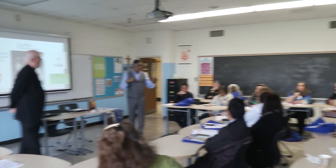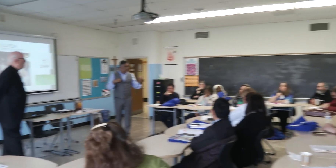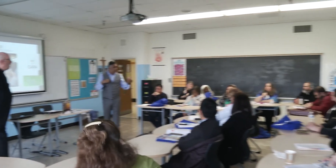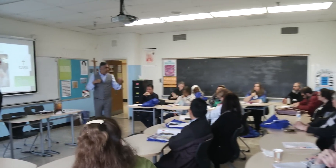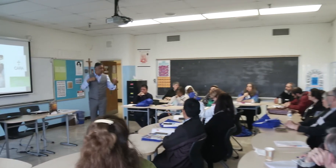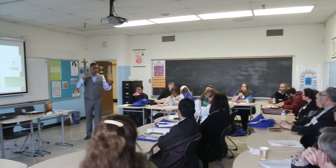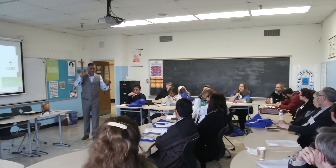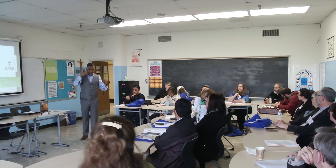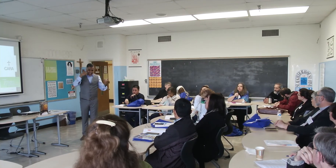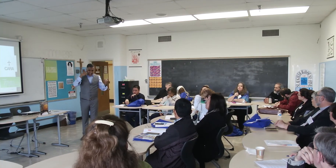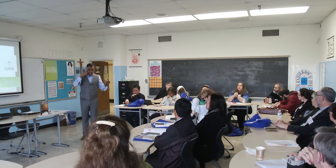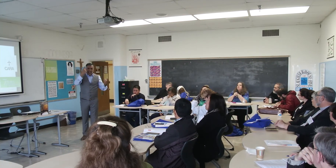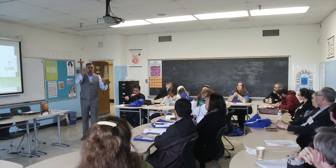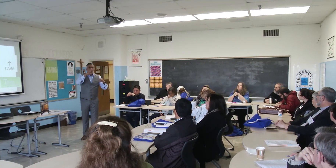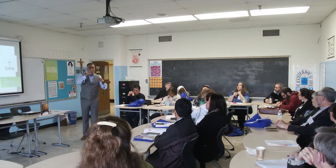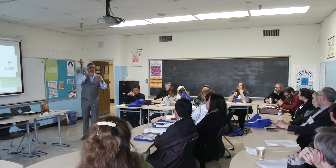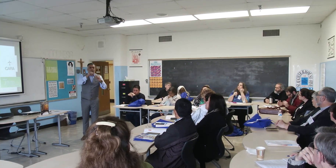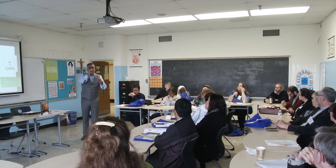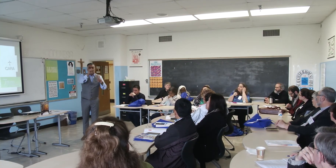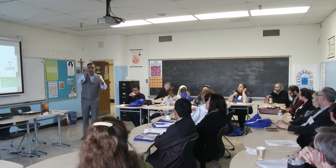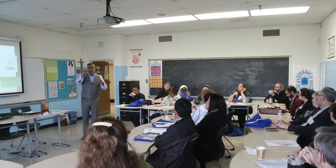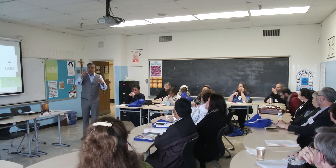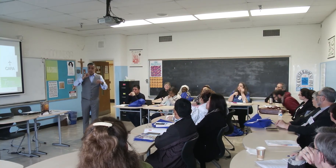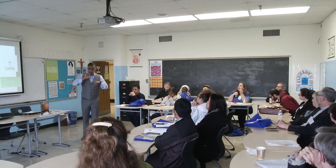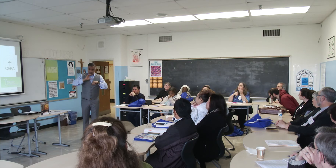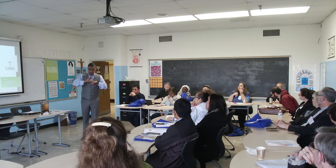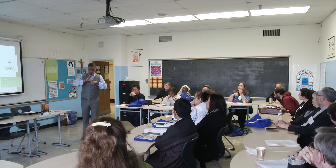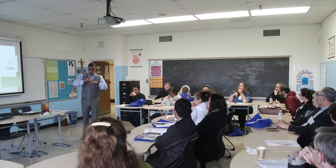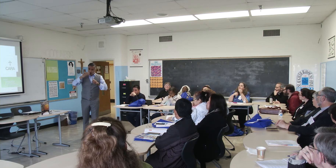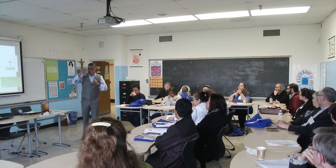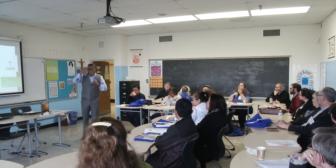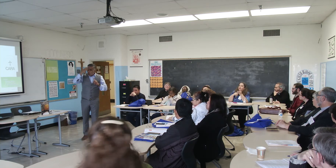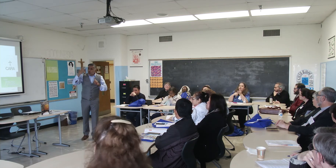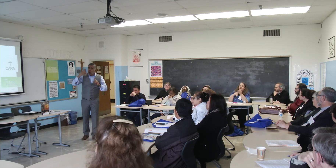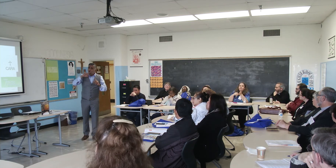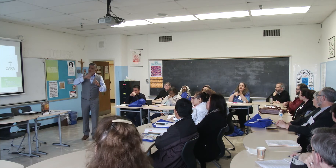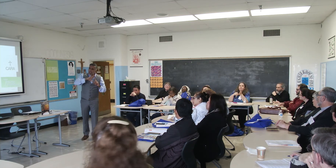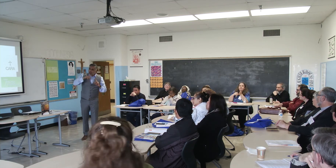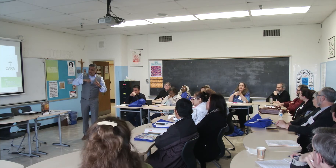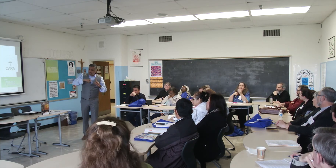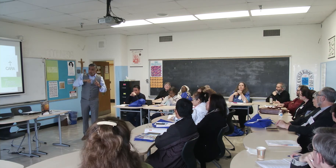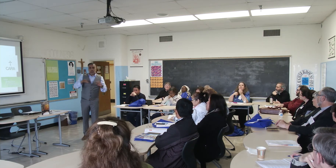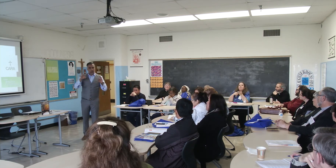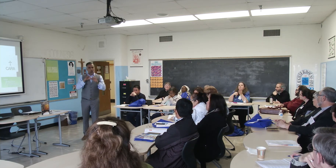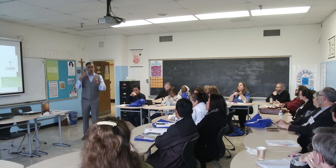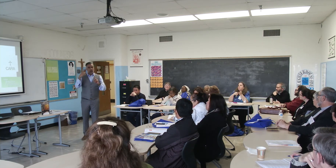[Question: Something that somebody touched on earlier about whether parishes even sort of know what the needs are is a really important one, because I think sometimes you'll get people say,